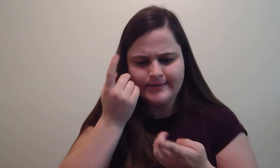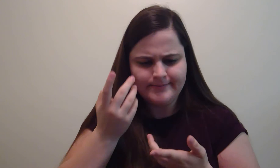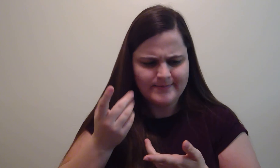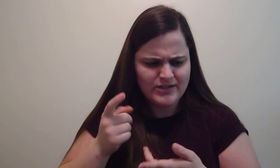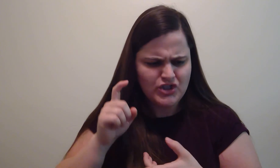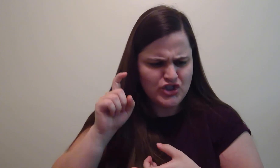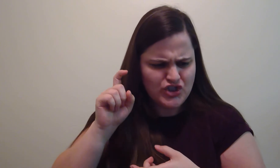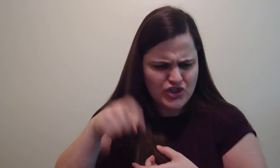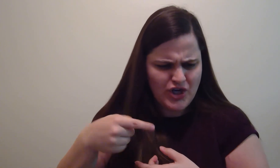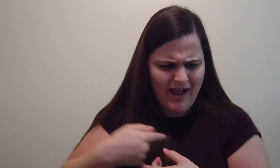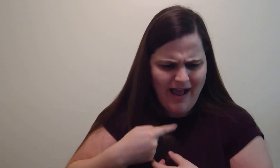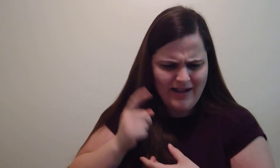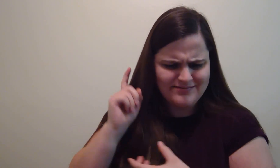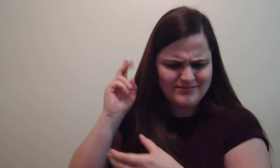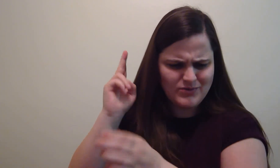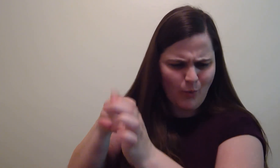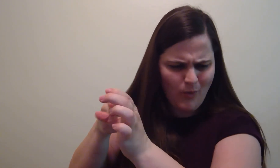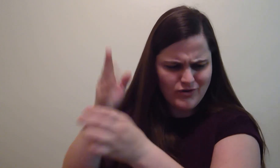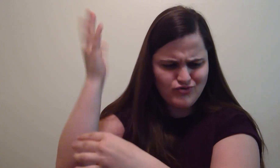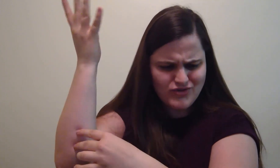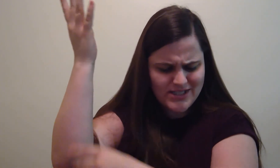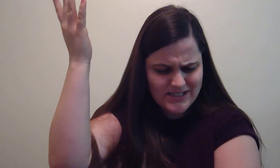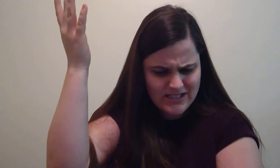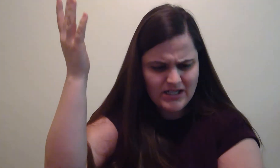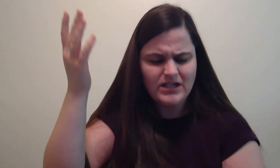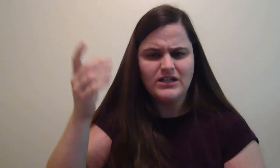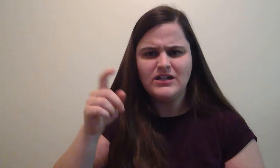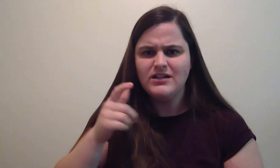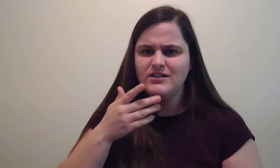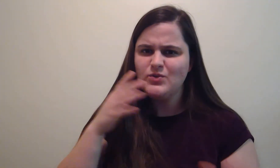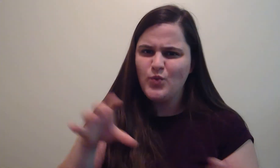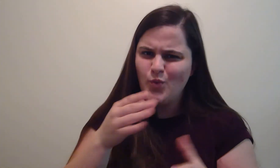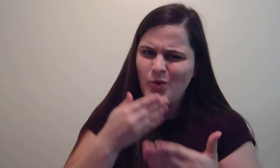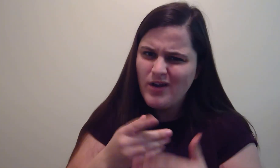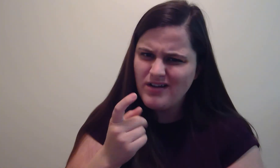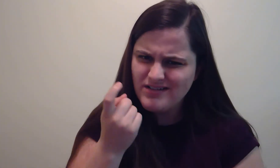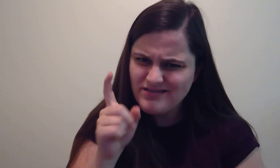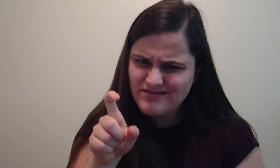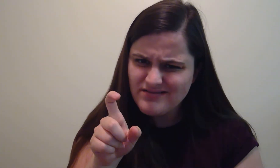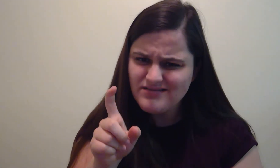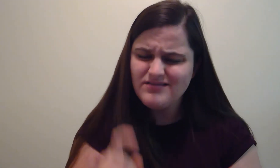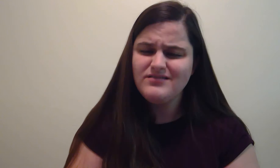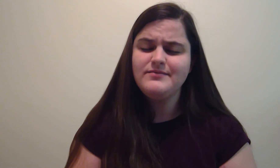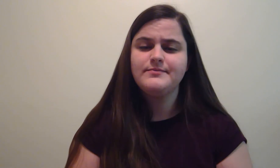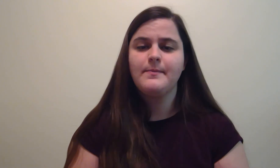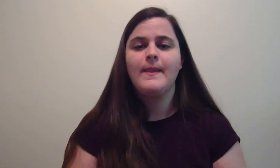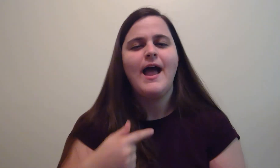should I have gone up the tree with her? Would it have done any good?